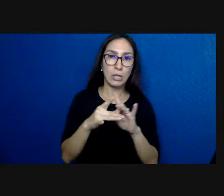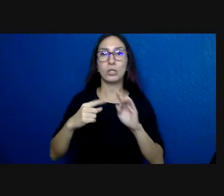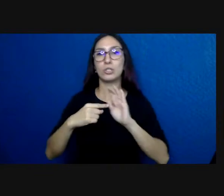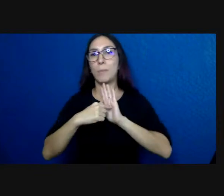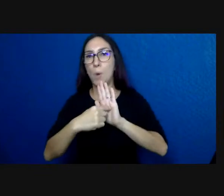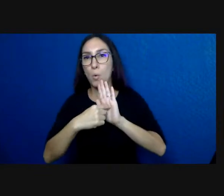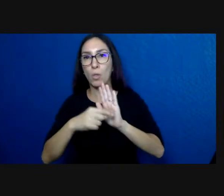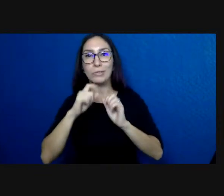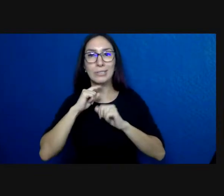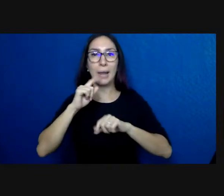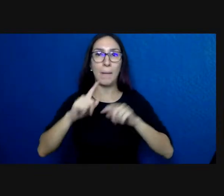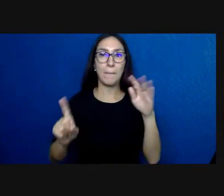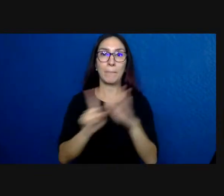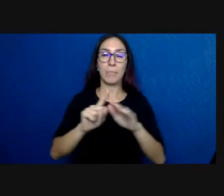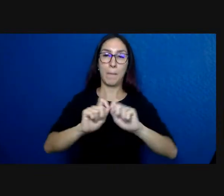We have one more presentation coming up